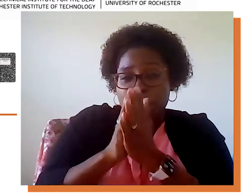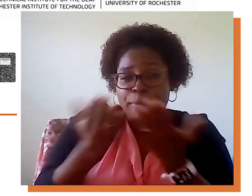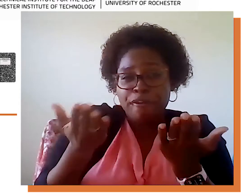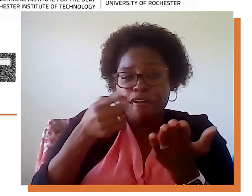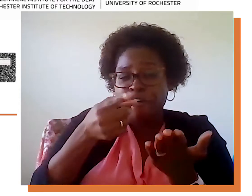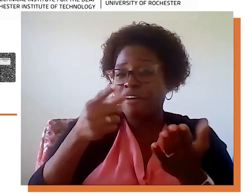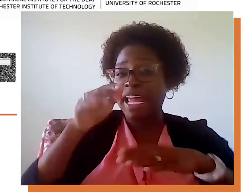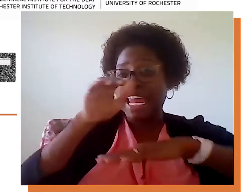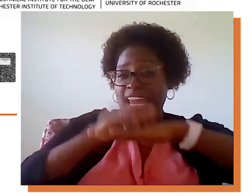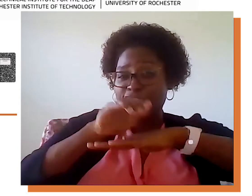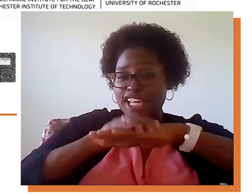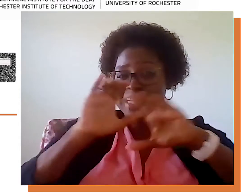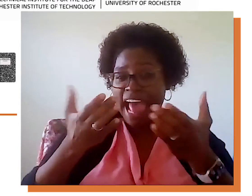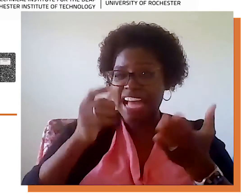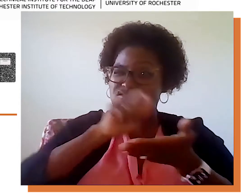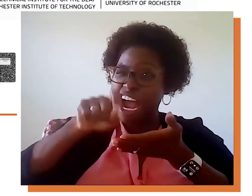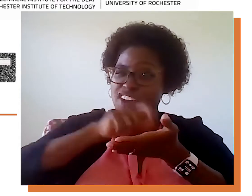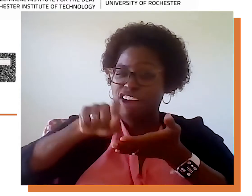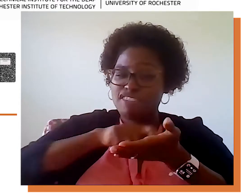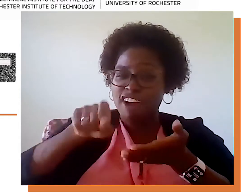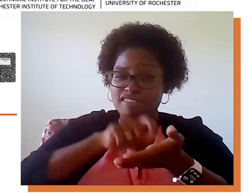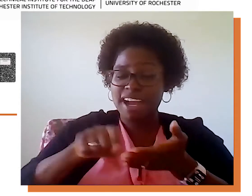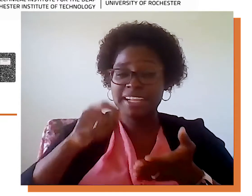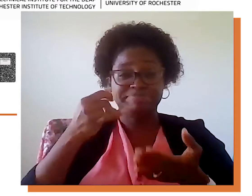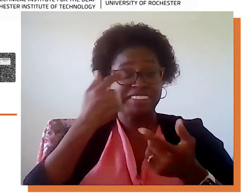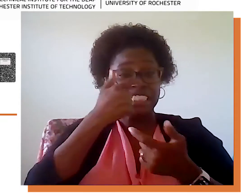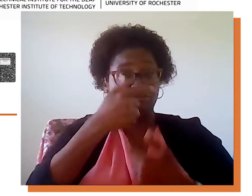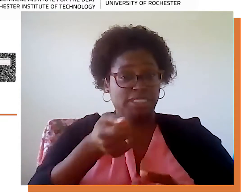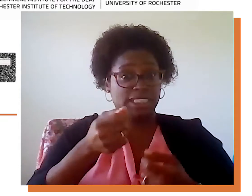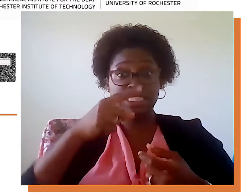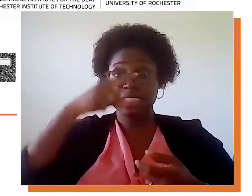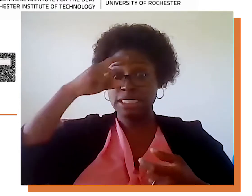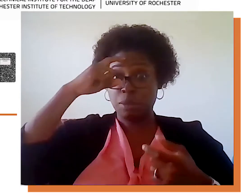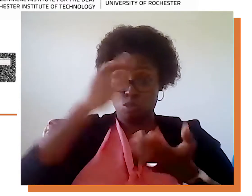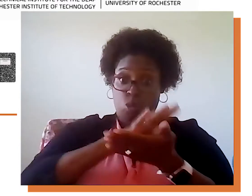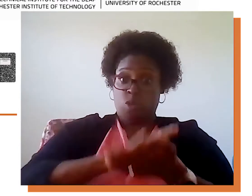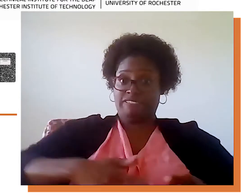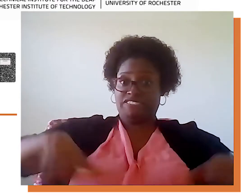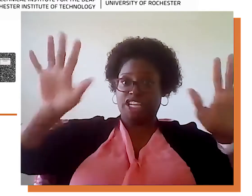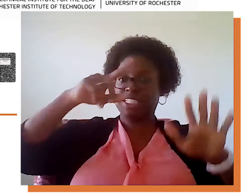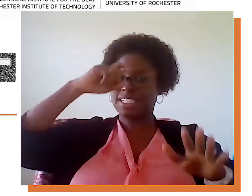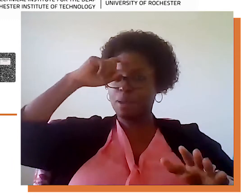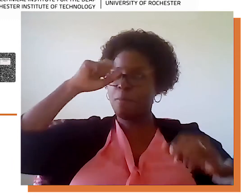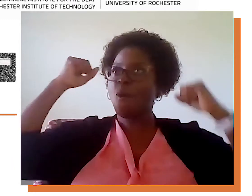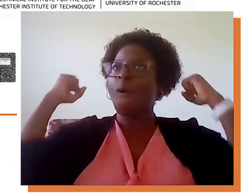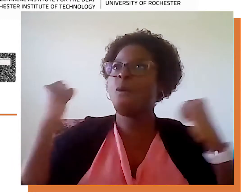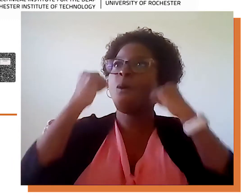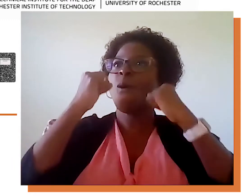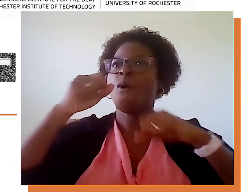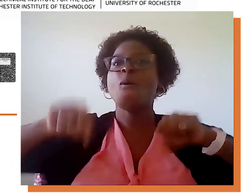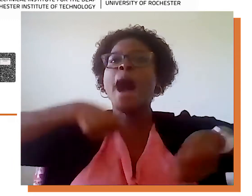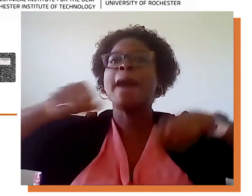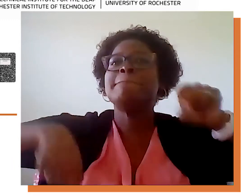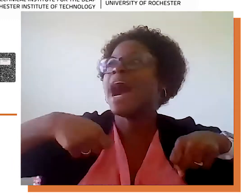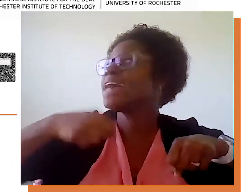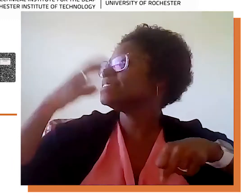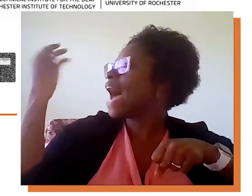there was a black book that I had, that composition book that you see a little picture of, and when school was over, like every other child,